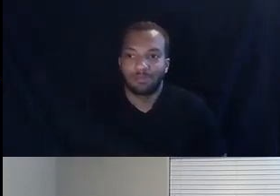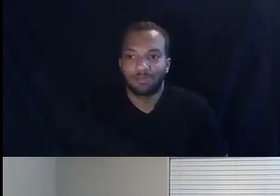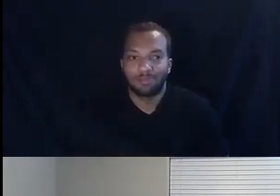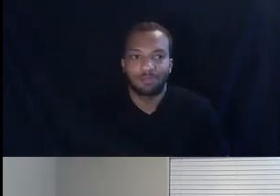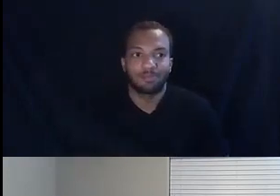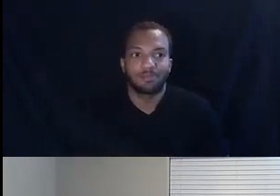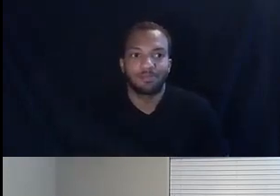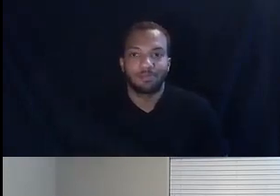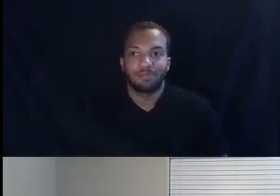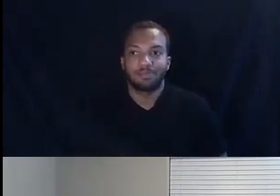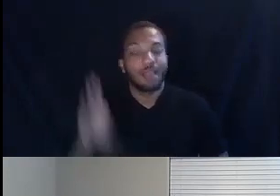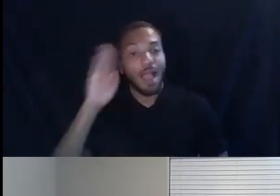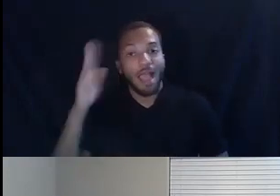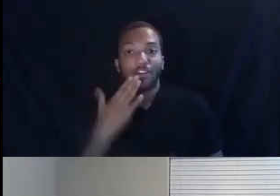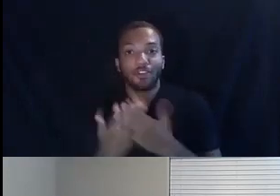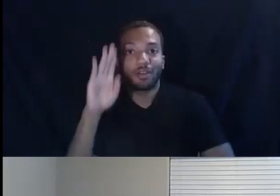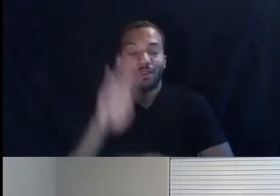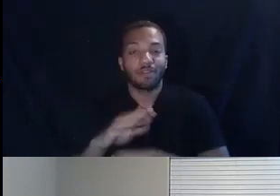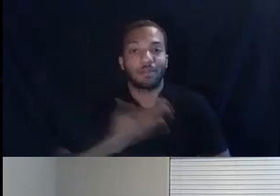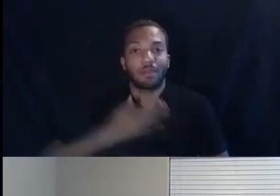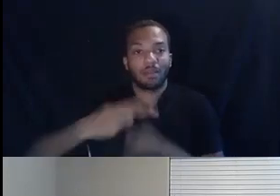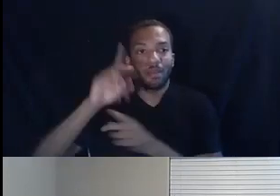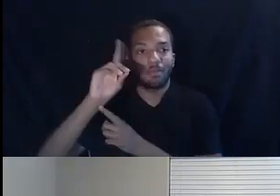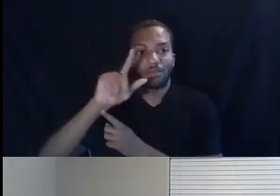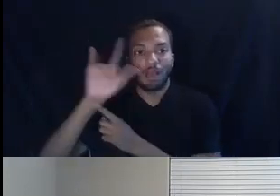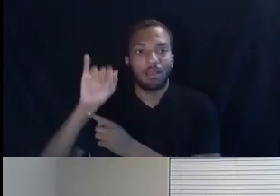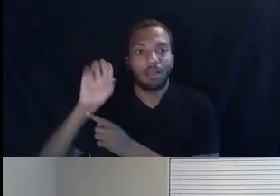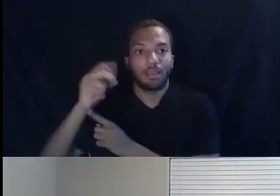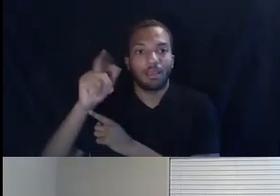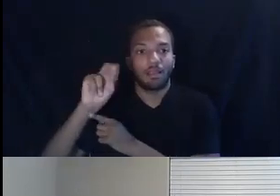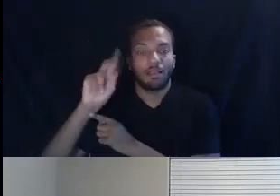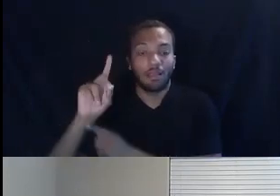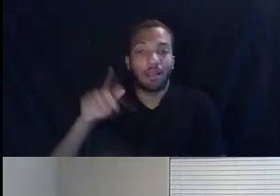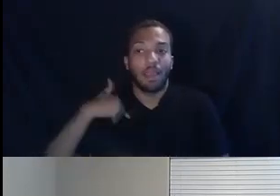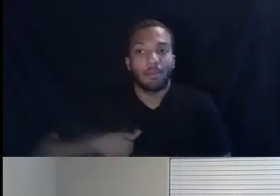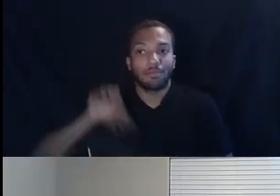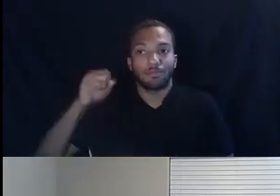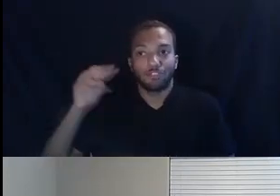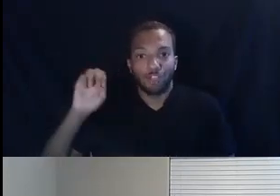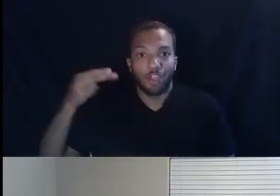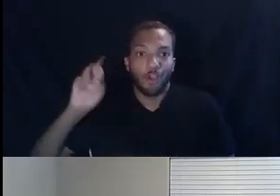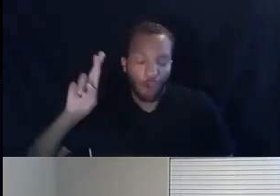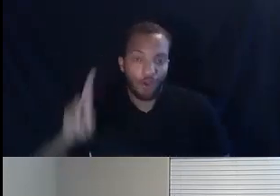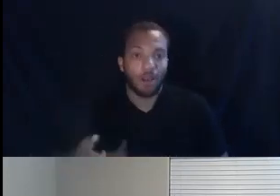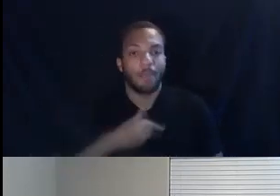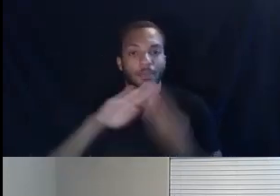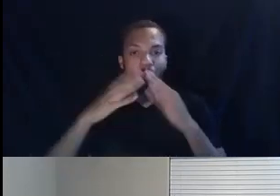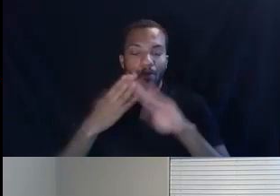Hi, good evening. My name is Dolly England. She, her queen. I am the community engagement program manager